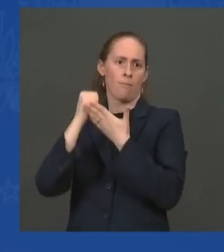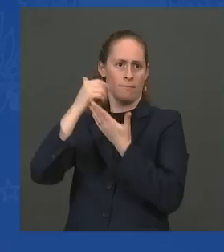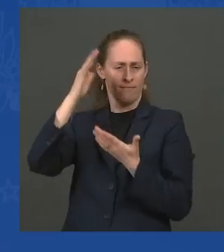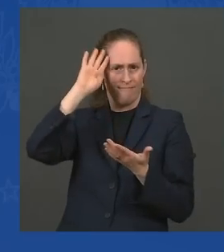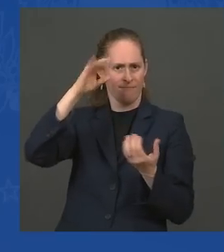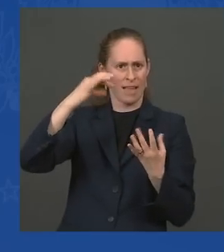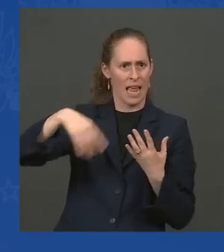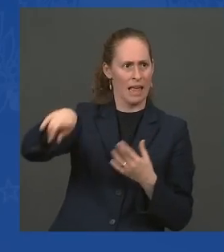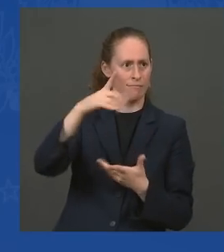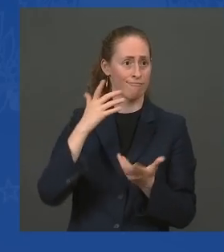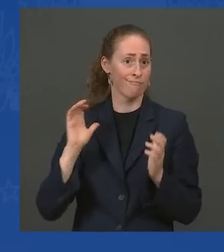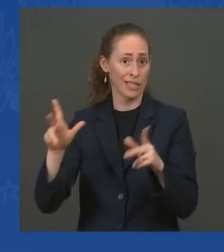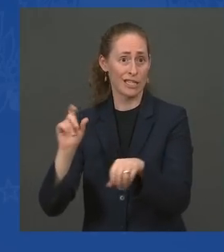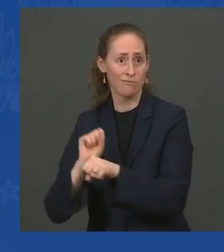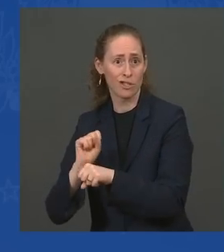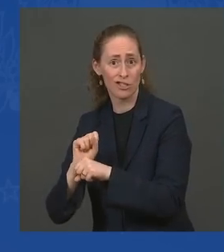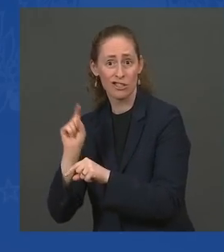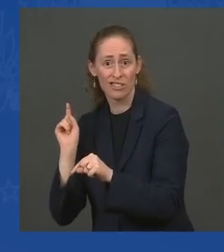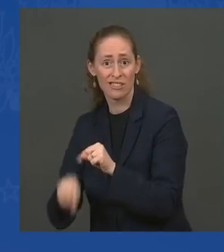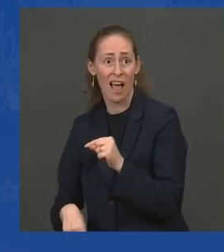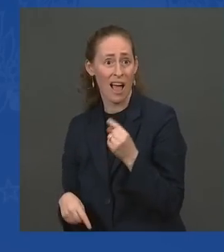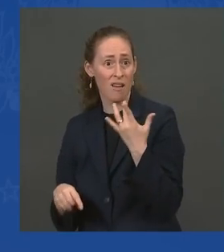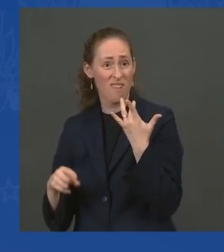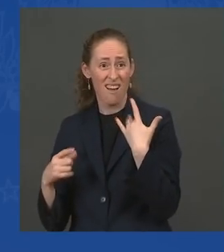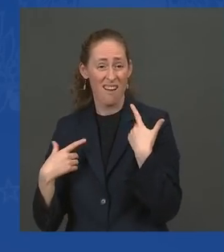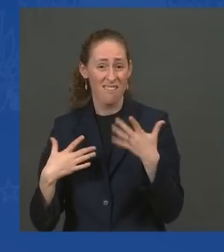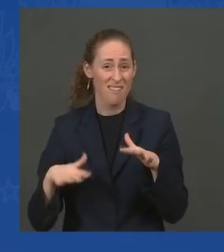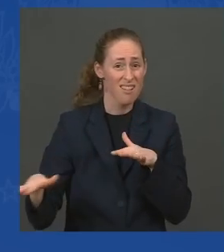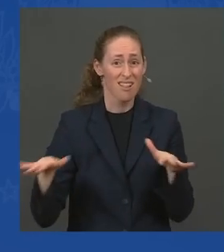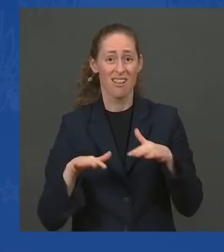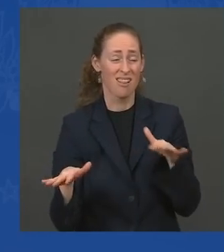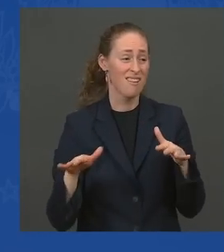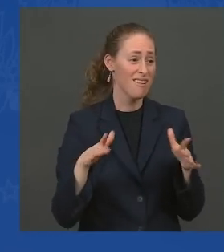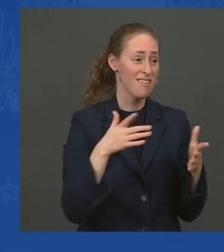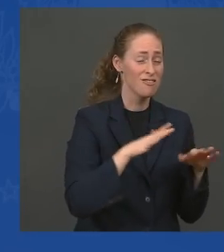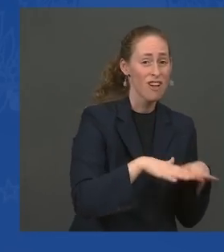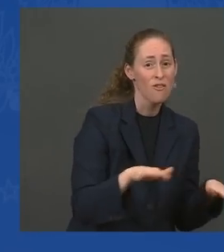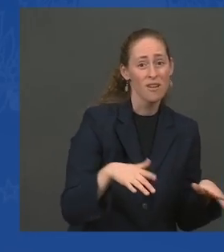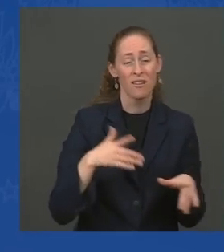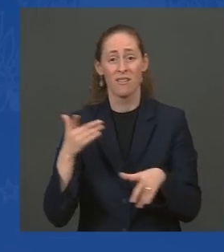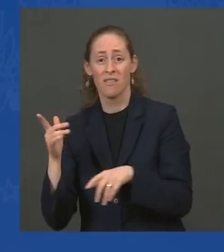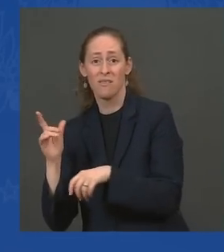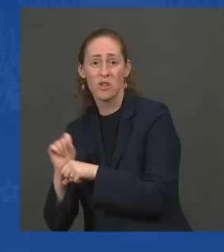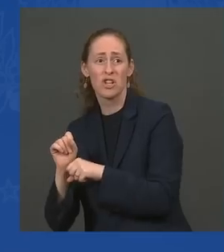because they can't afford childcare. Look, my Build Back Better plan is going to help solve that.